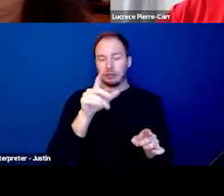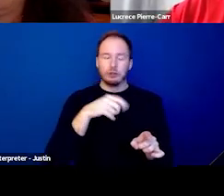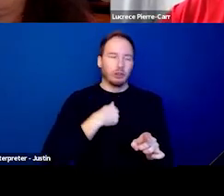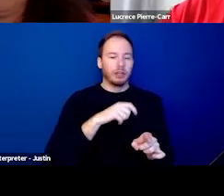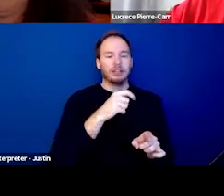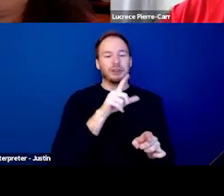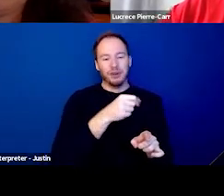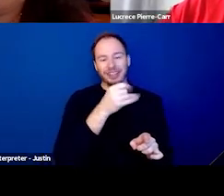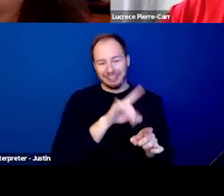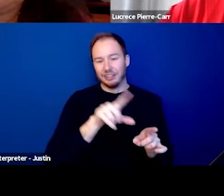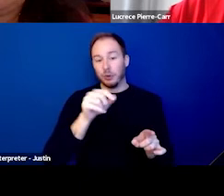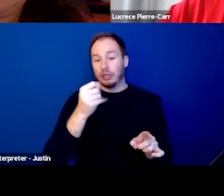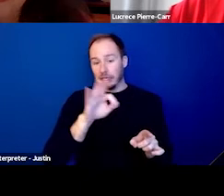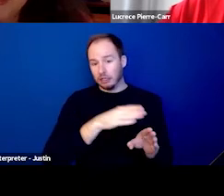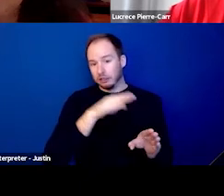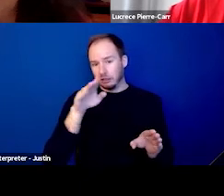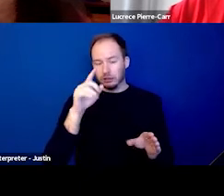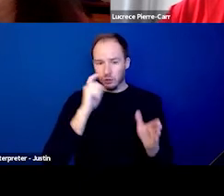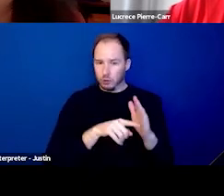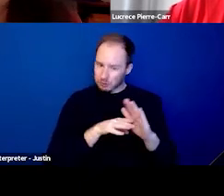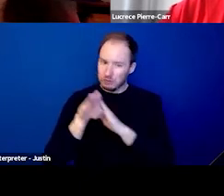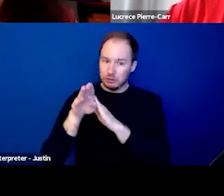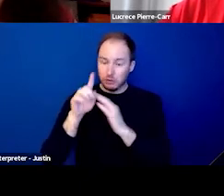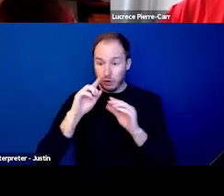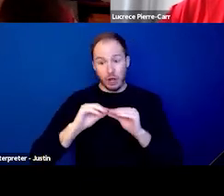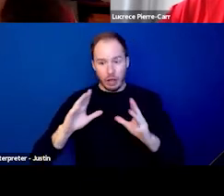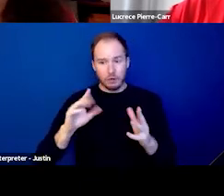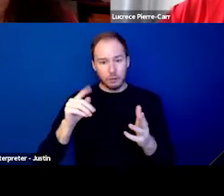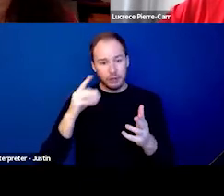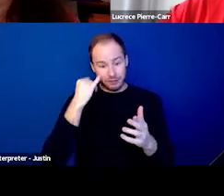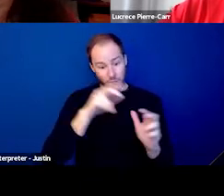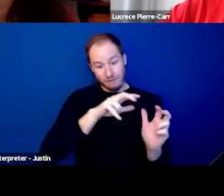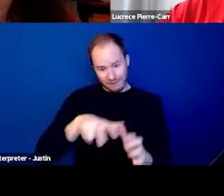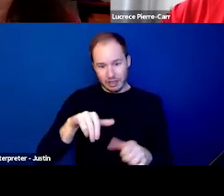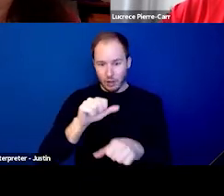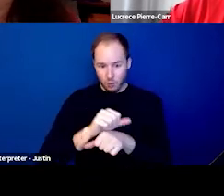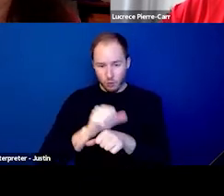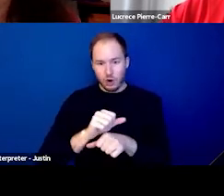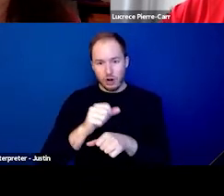So it seems very obvious, but we have to say, when you invest in the work of your local crisis centers,